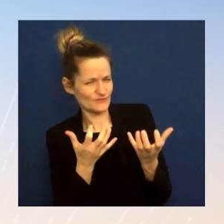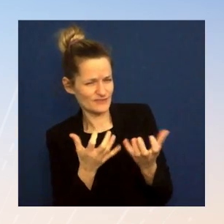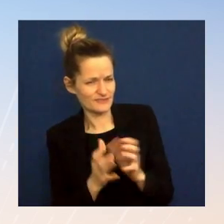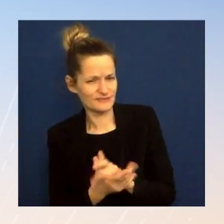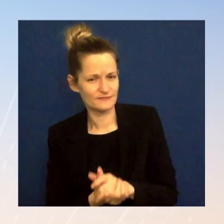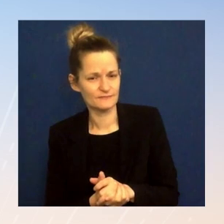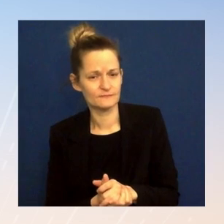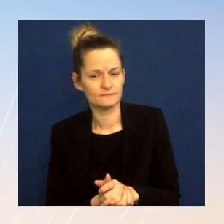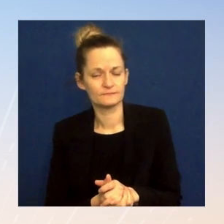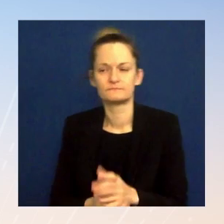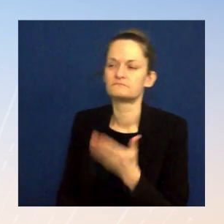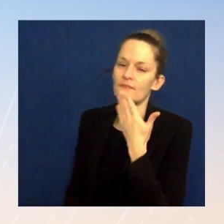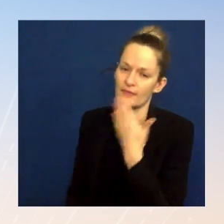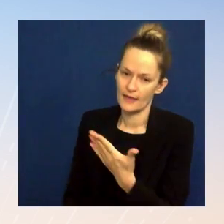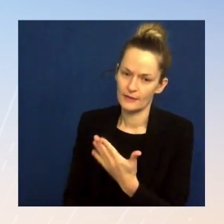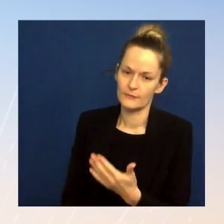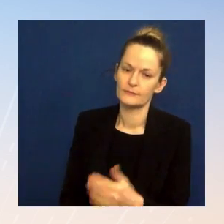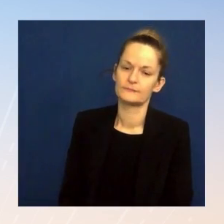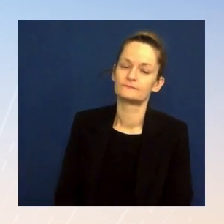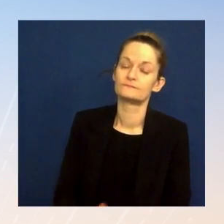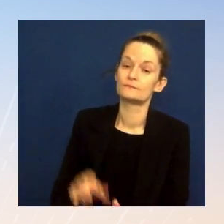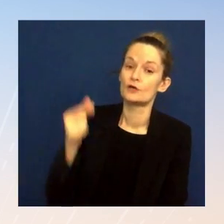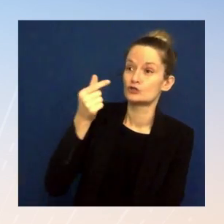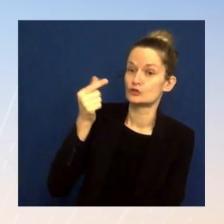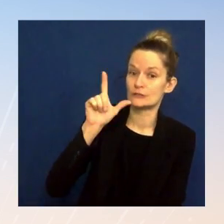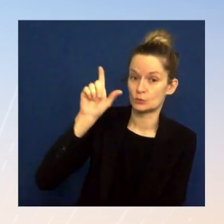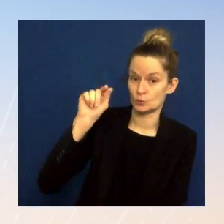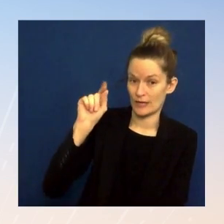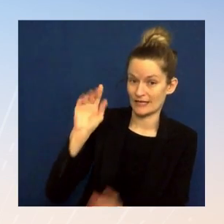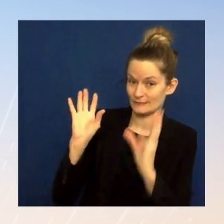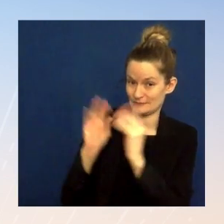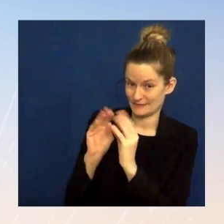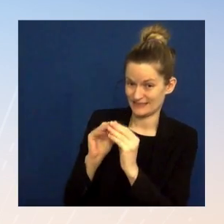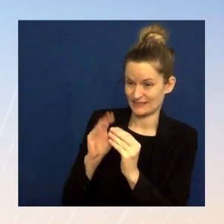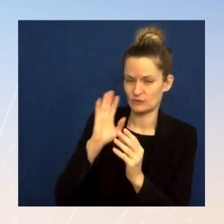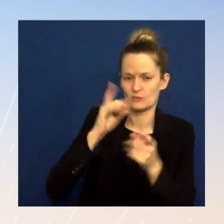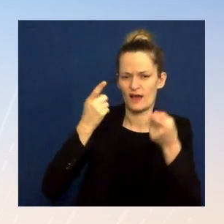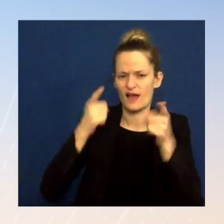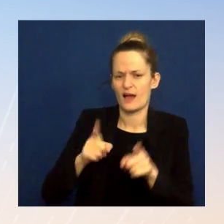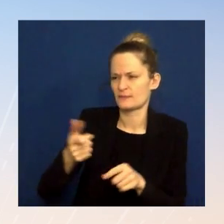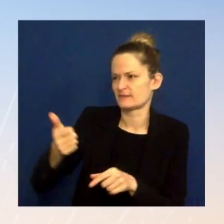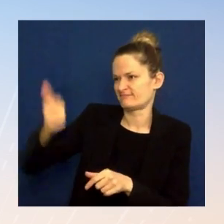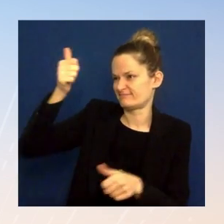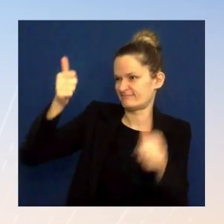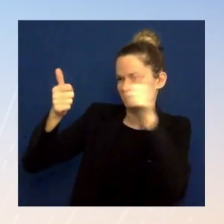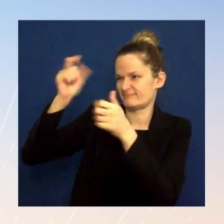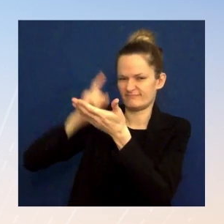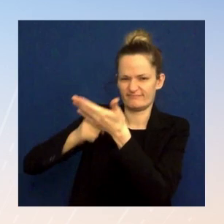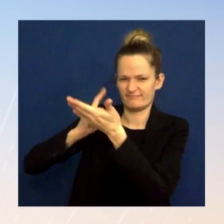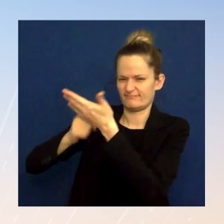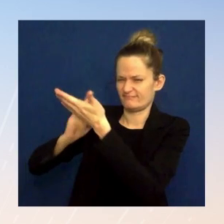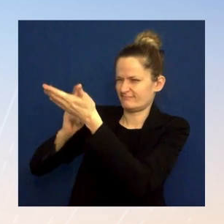at the ministerial level leading up to the meeting with heads of state and government officials coming to dot I's and cross T's.